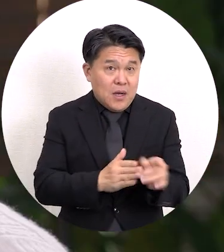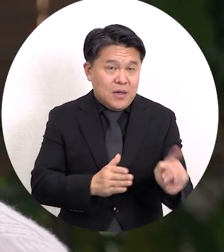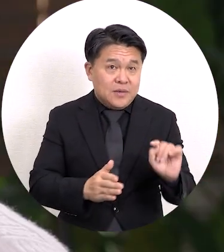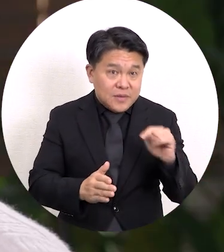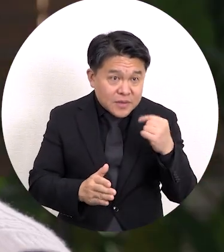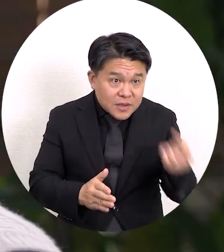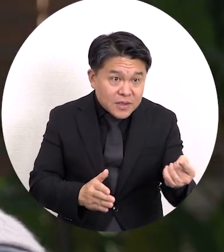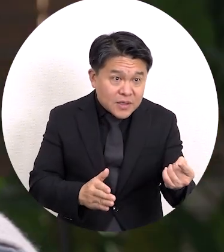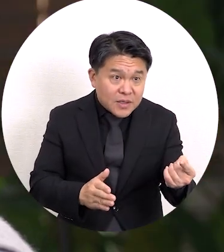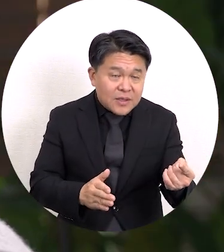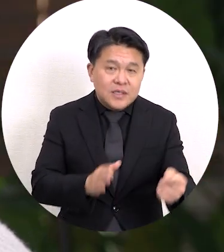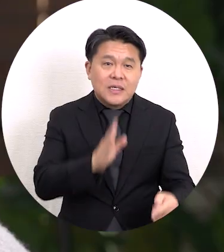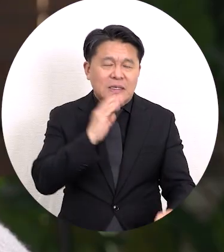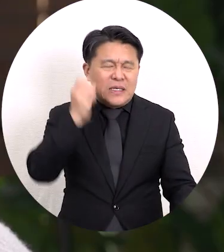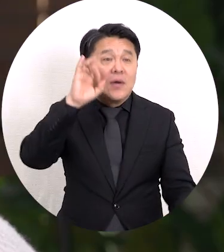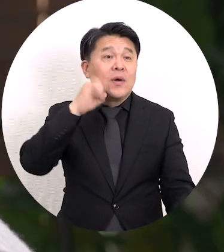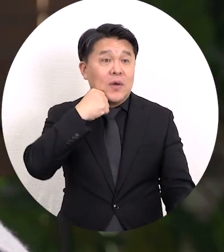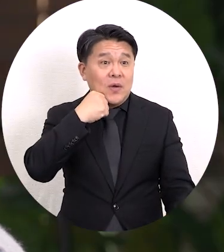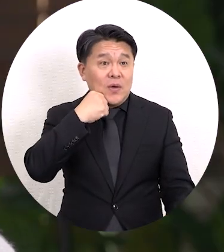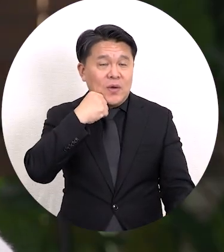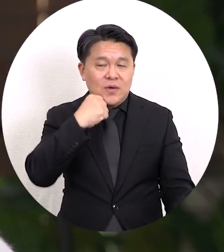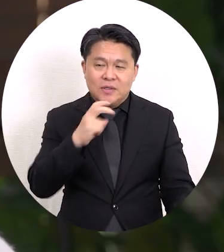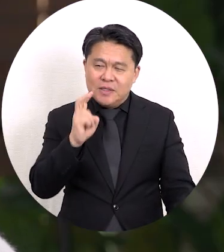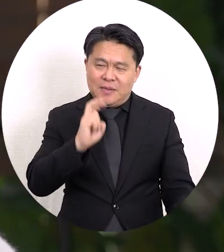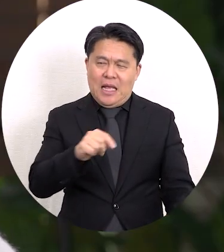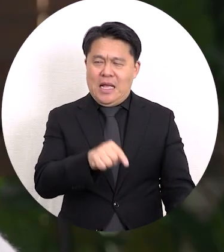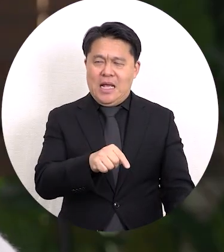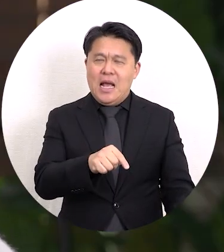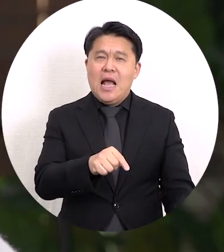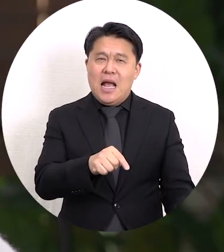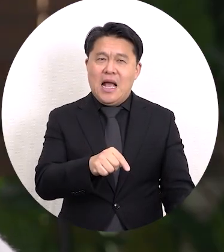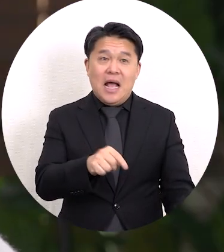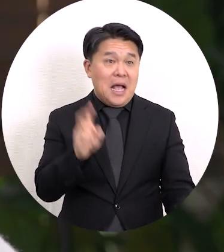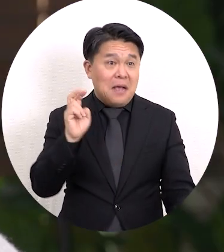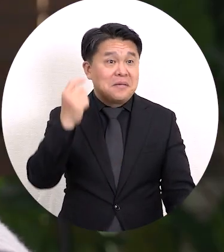it creates a flavor you can't forget. I think that's what music is like.